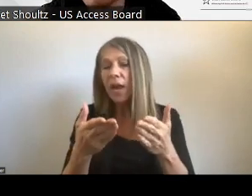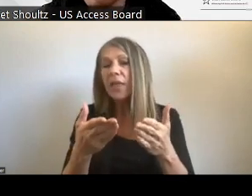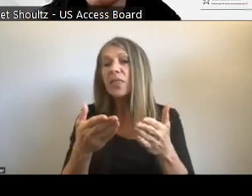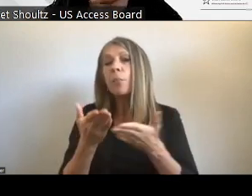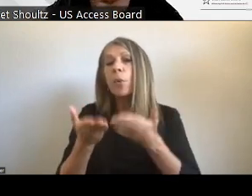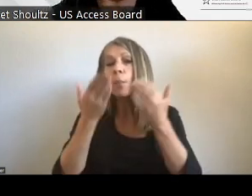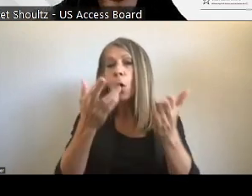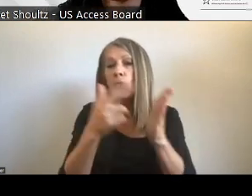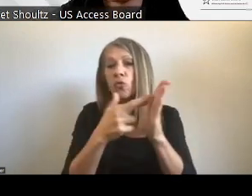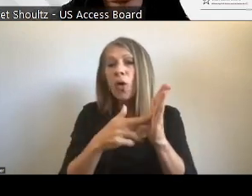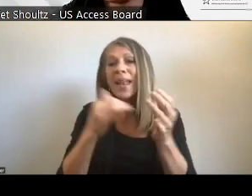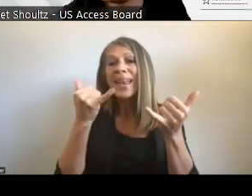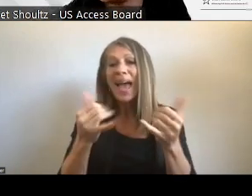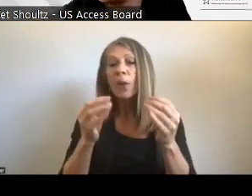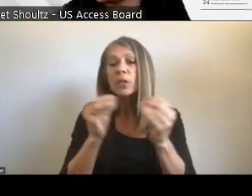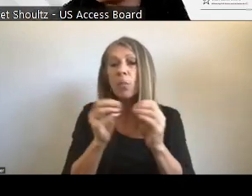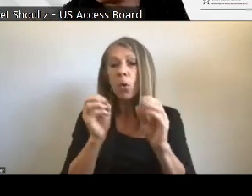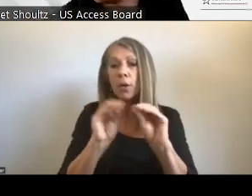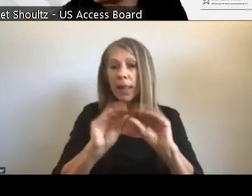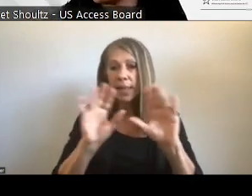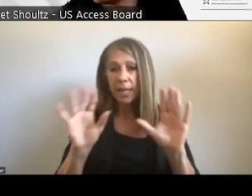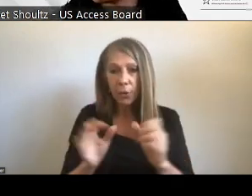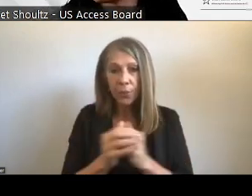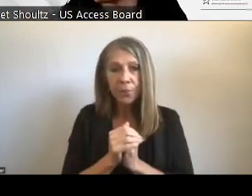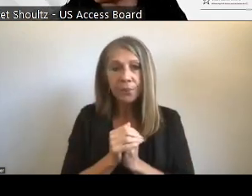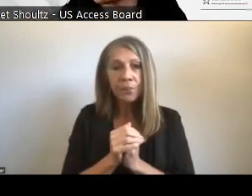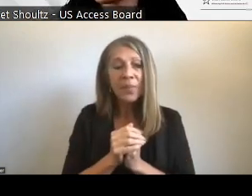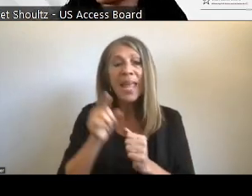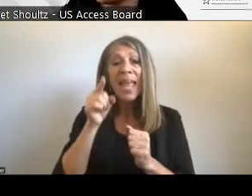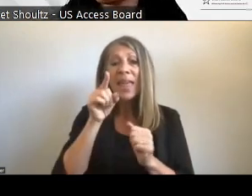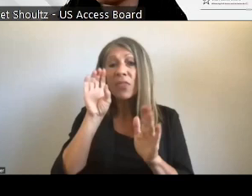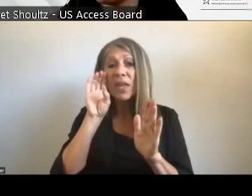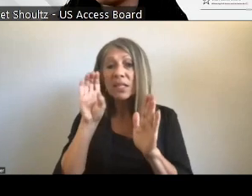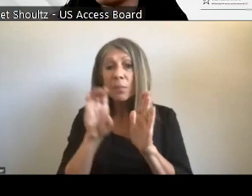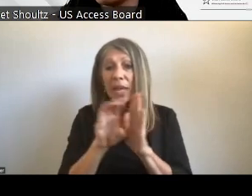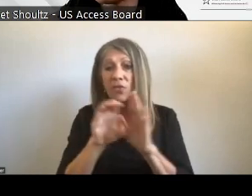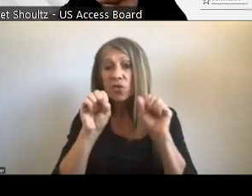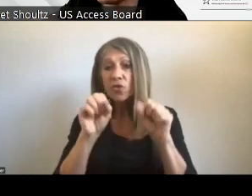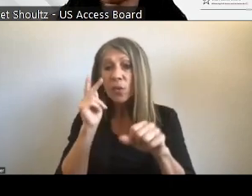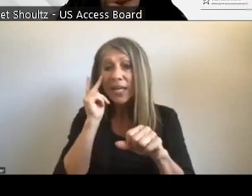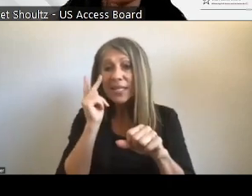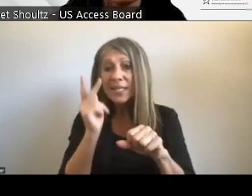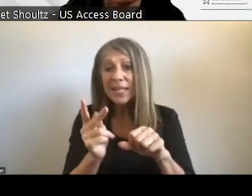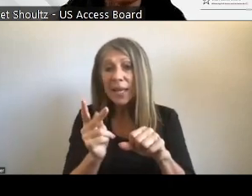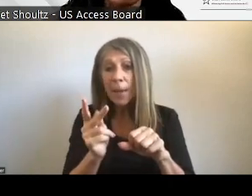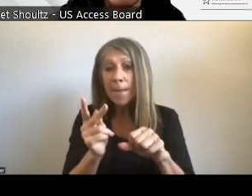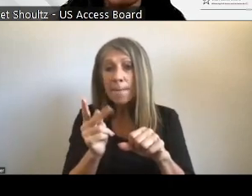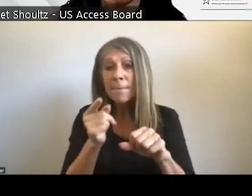now more explicitly stated. So you can see in this illustration, in this illustration is from the